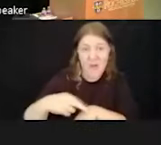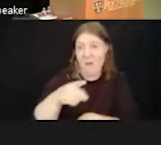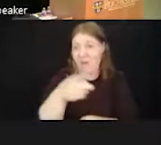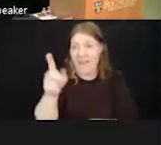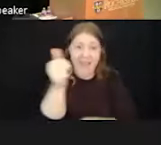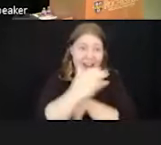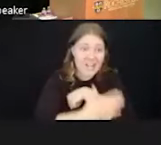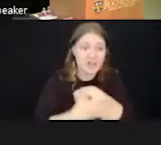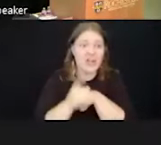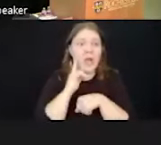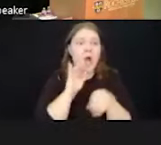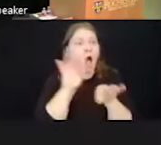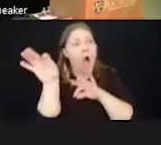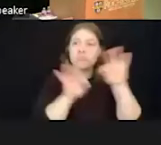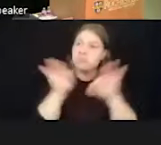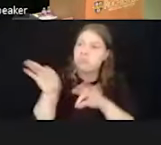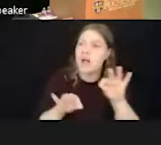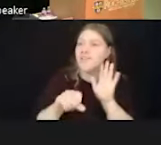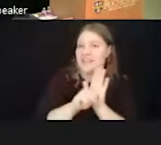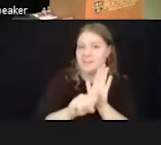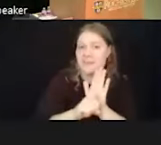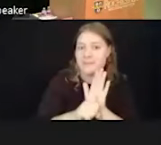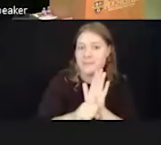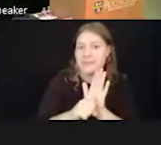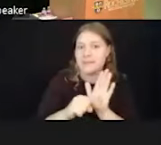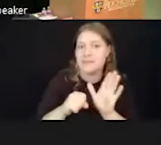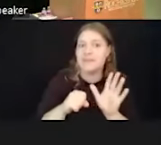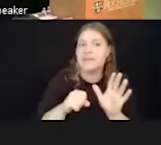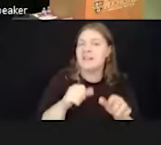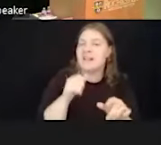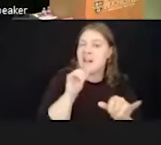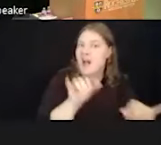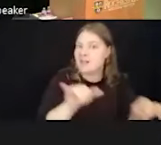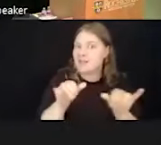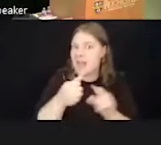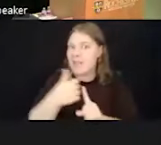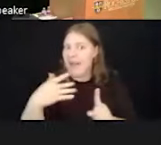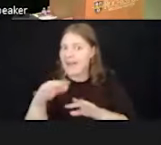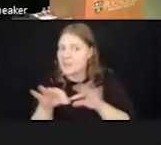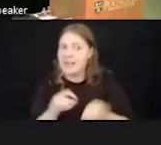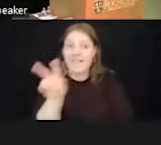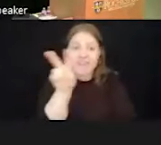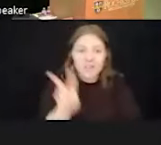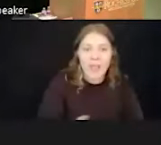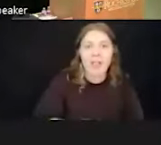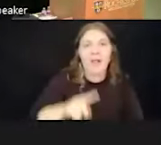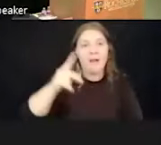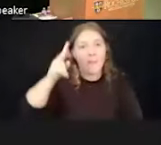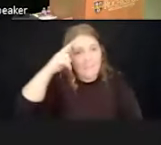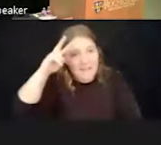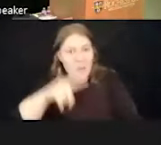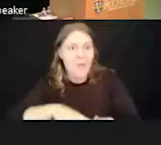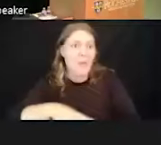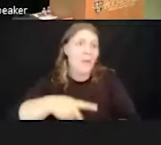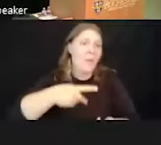an explanation of symptoms that are not the same in Venezuela in Mexico in Puerto Rico in Chile you